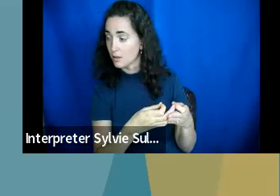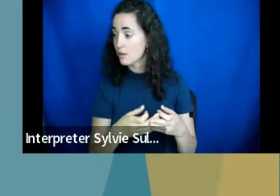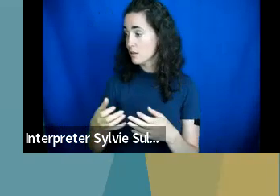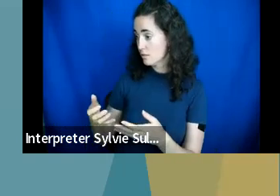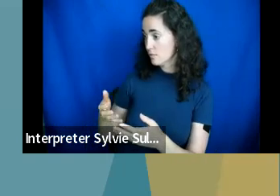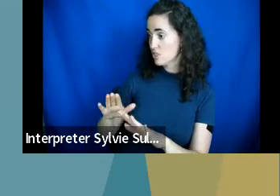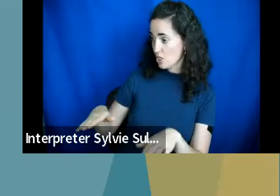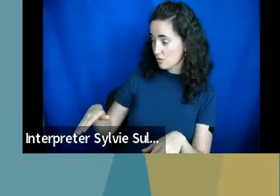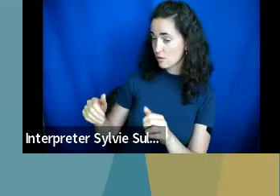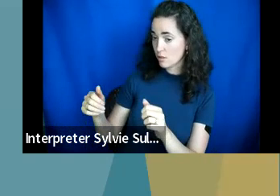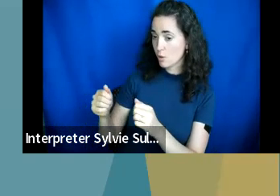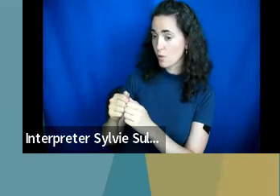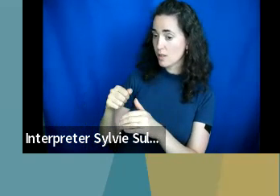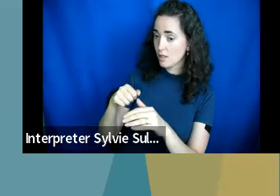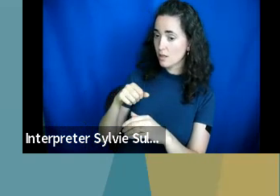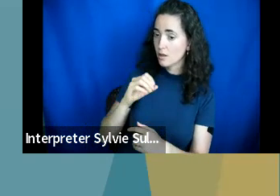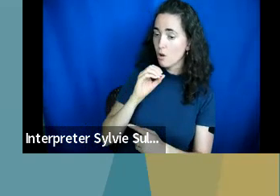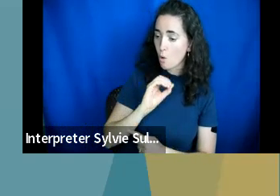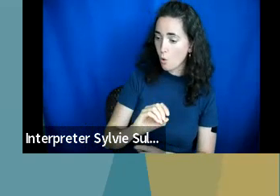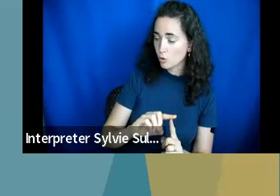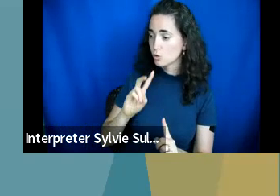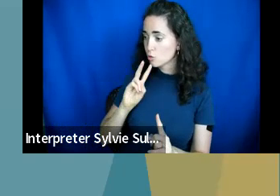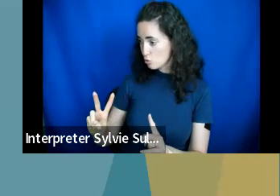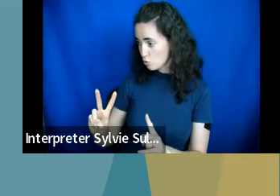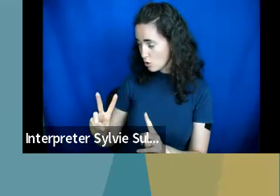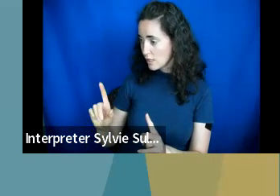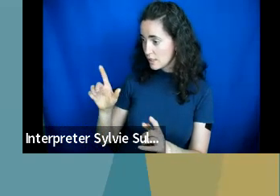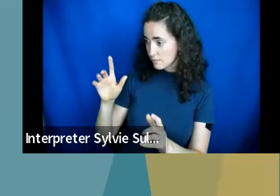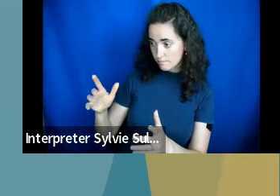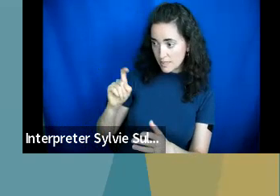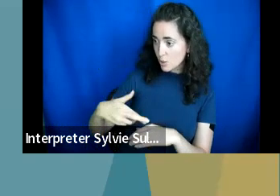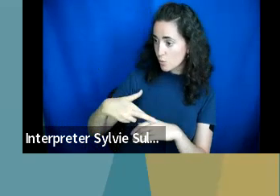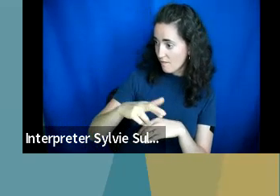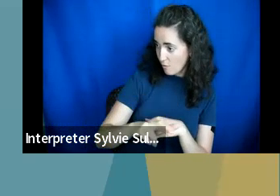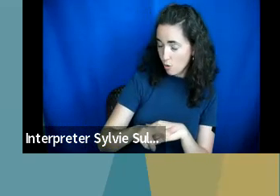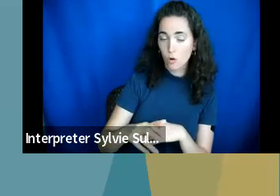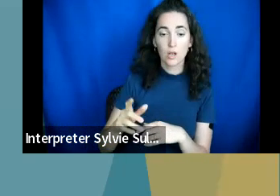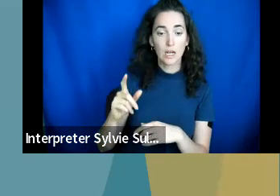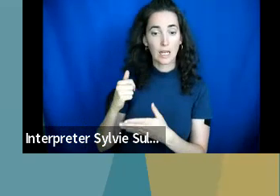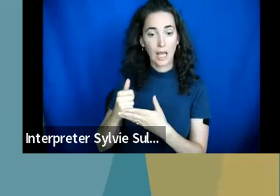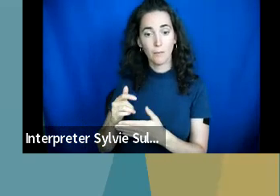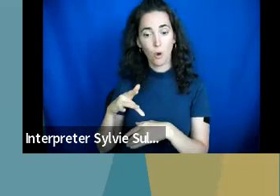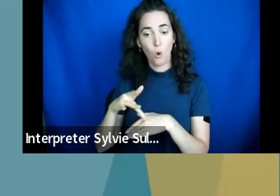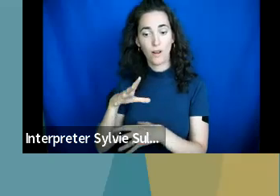With birth through age 2 who may benefit from some of these early intervention options.